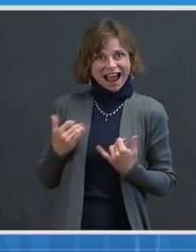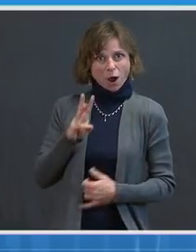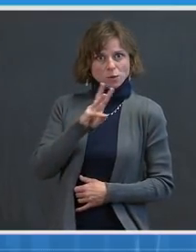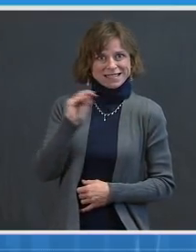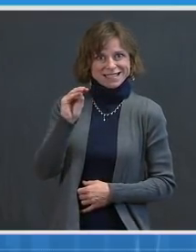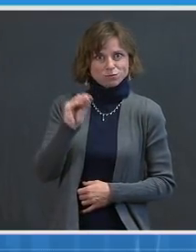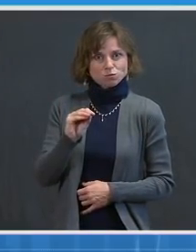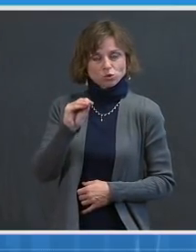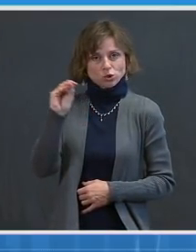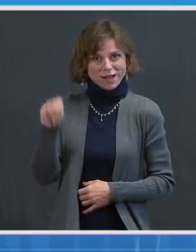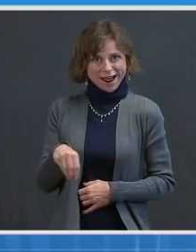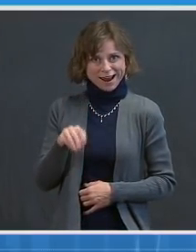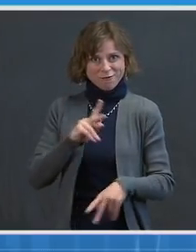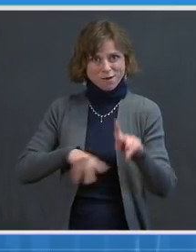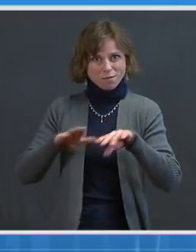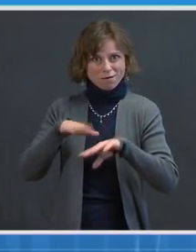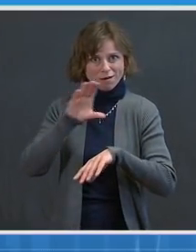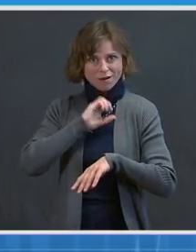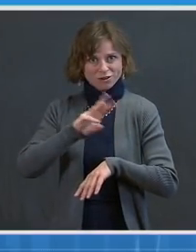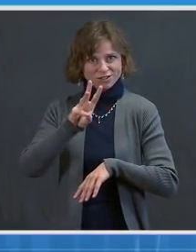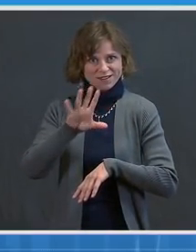And according to the CDC's new guidance,